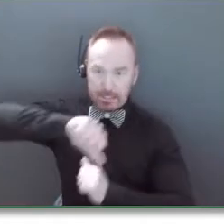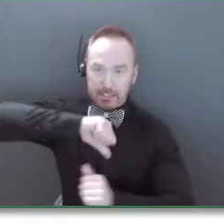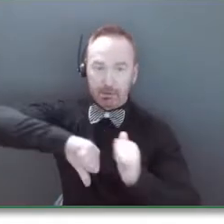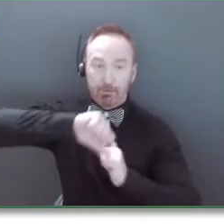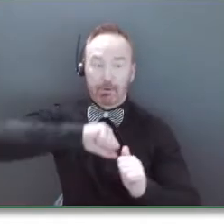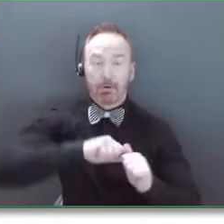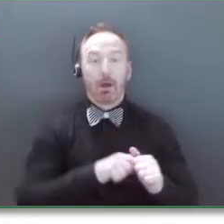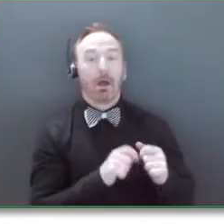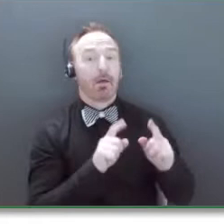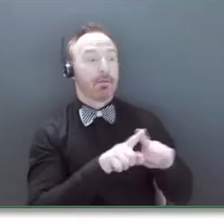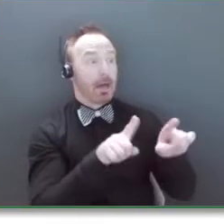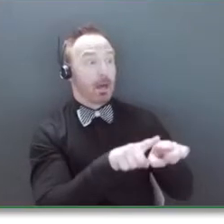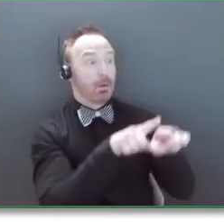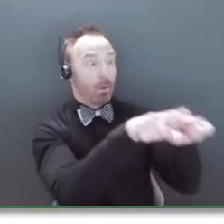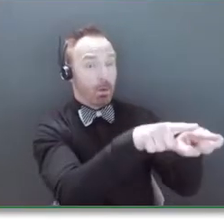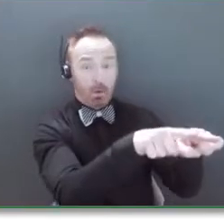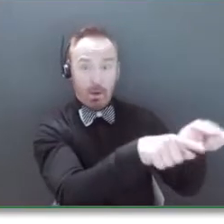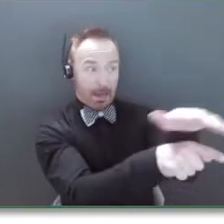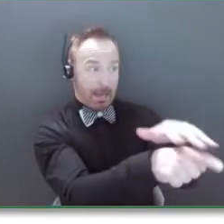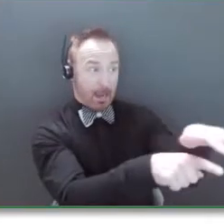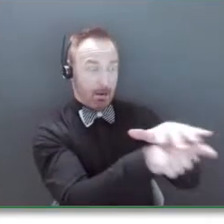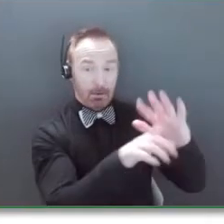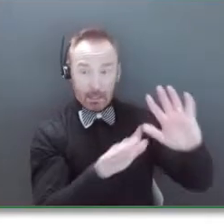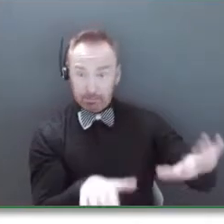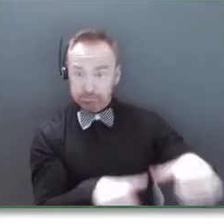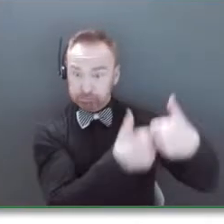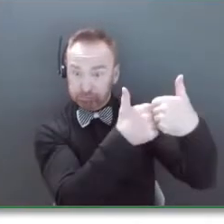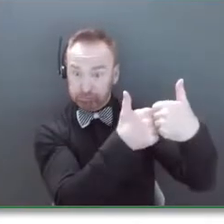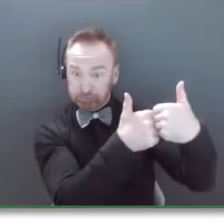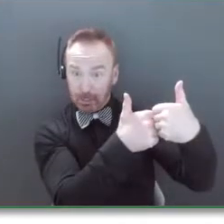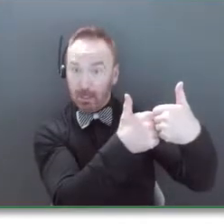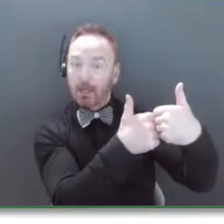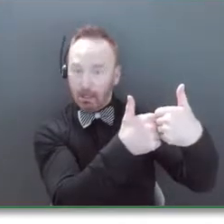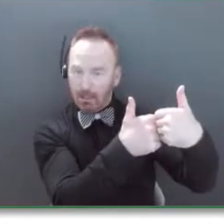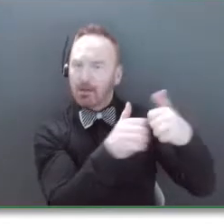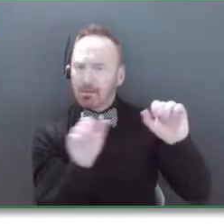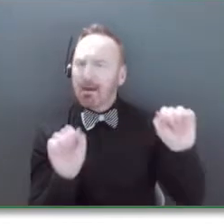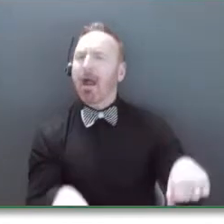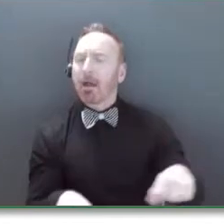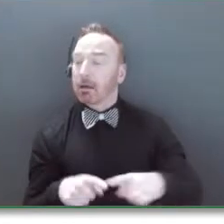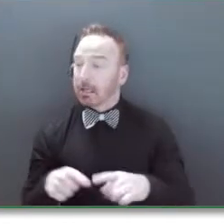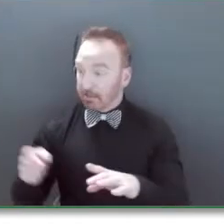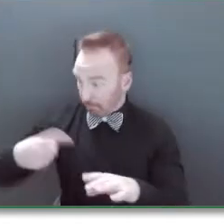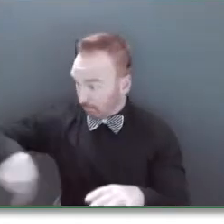got you know motivated people and you know and just a group that